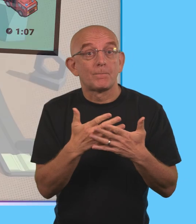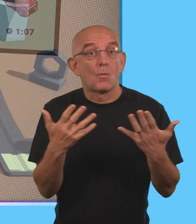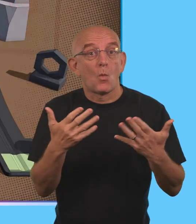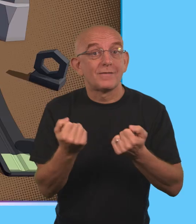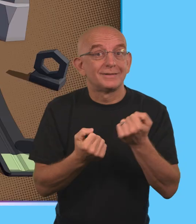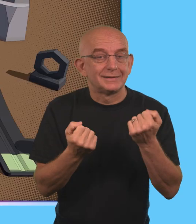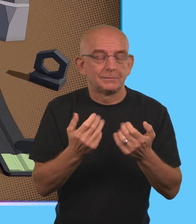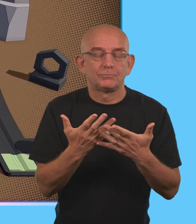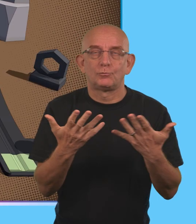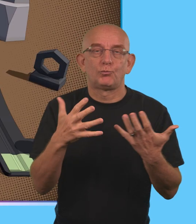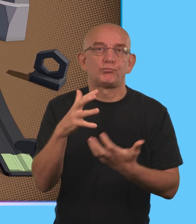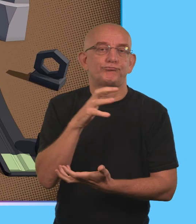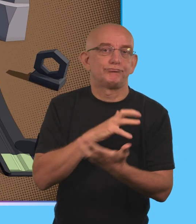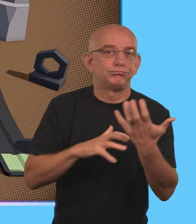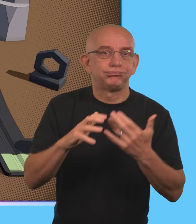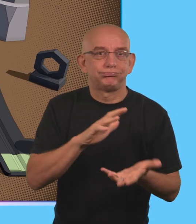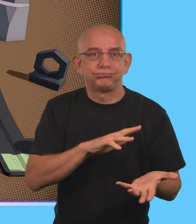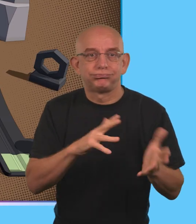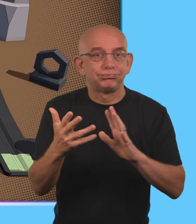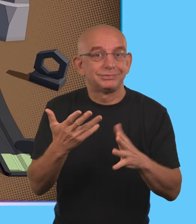More vehicles means more mayhem.